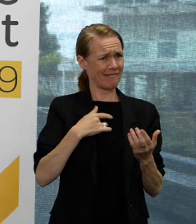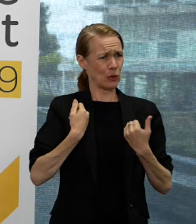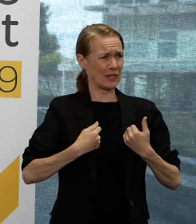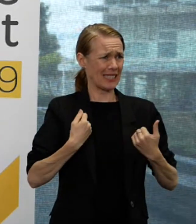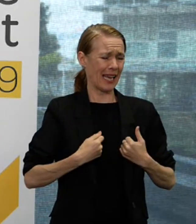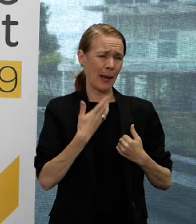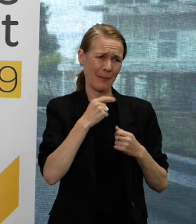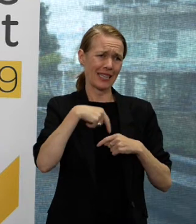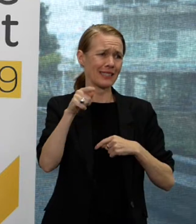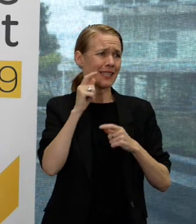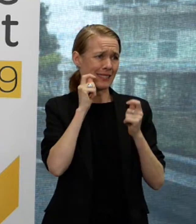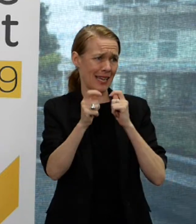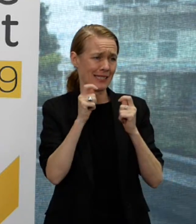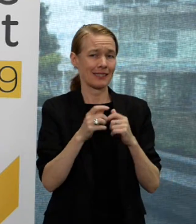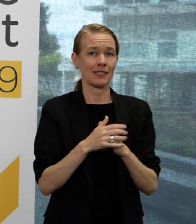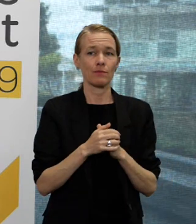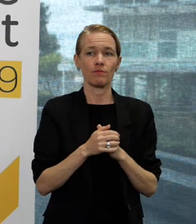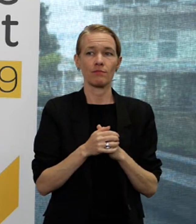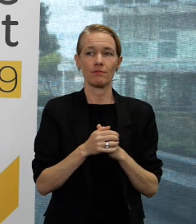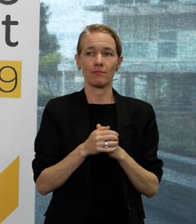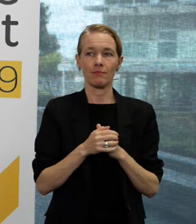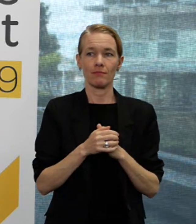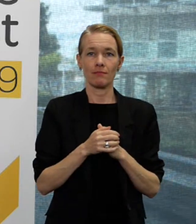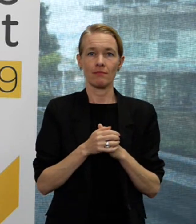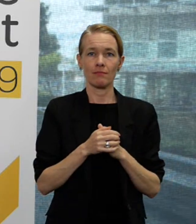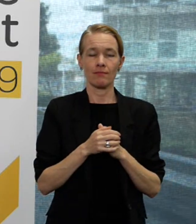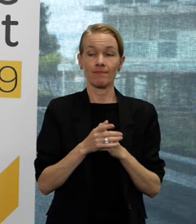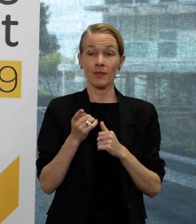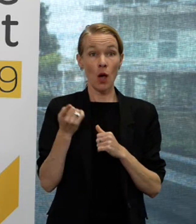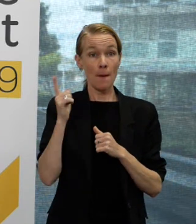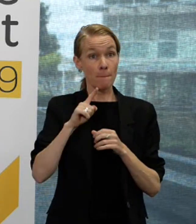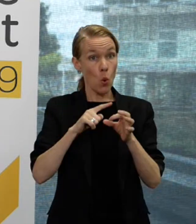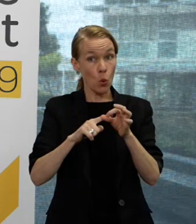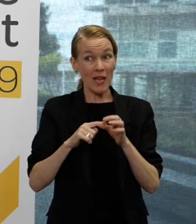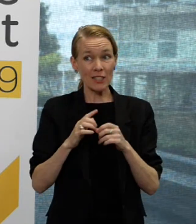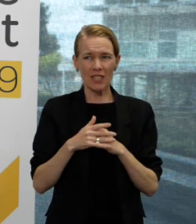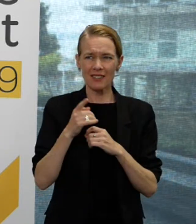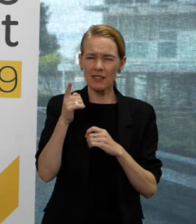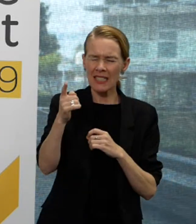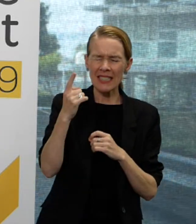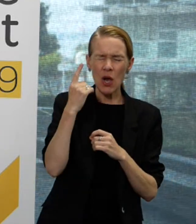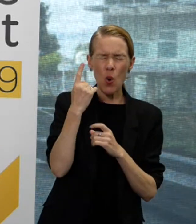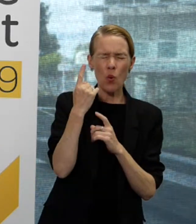Any other questions? I kind of had one, you might .. Sure.